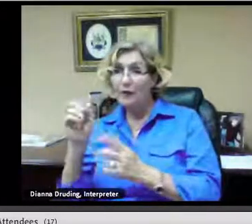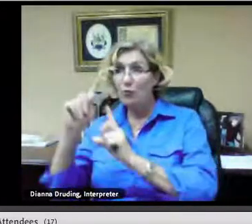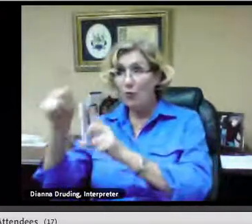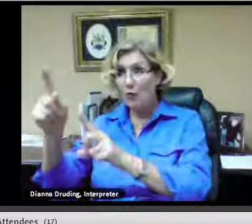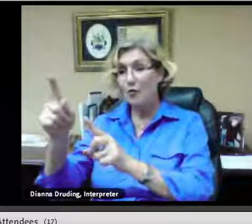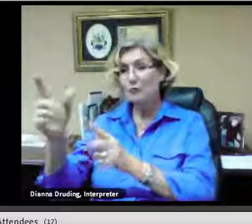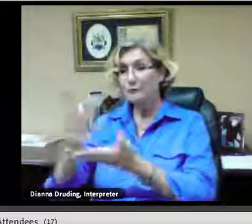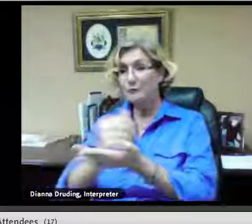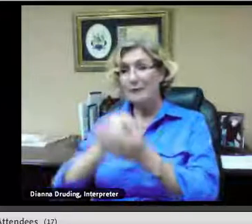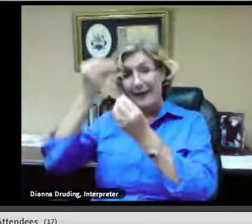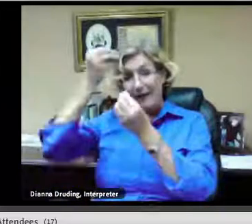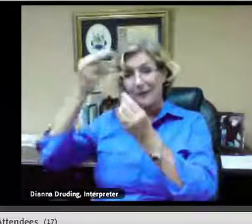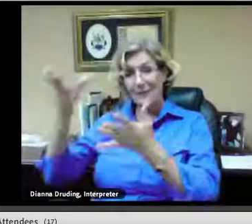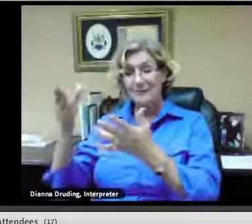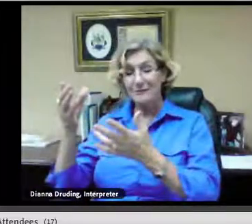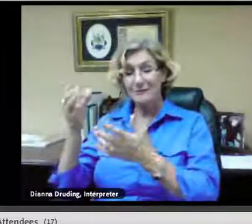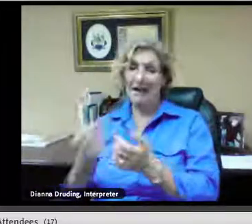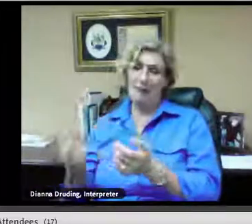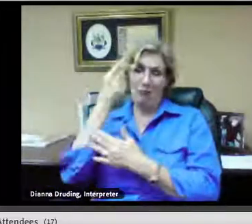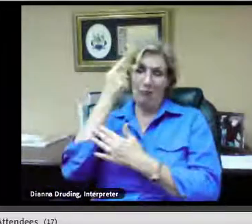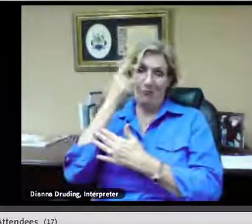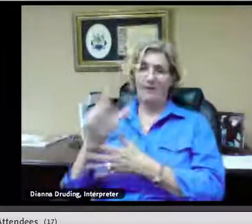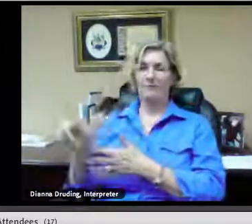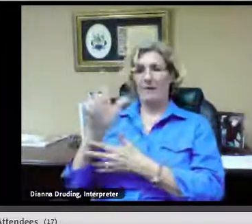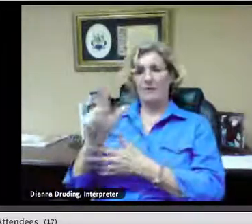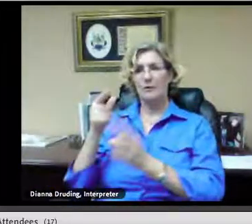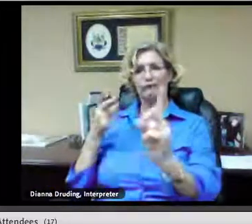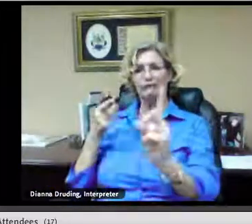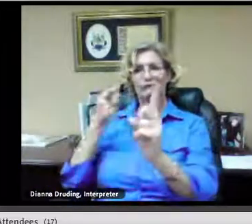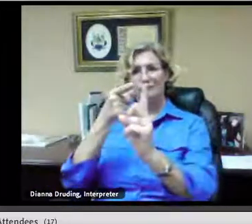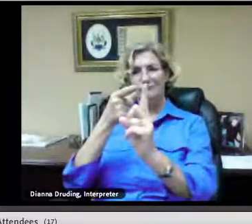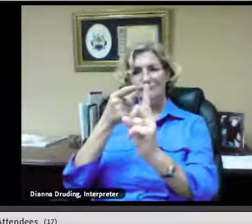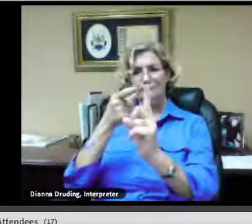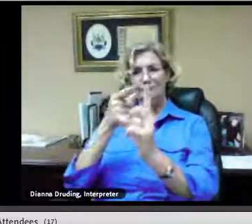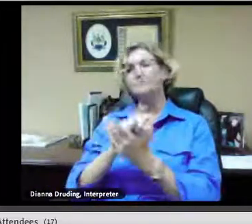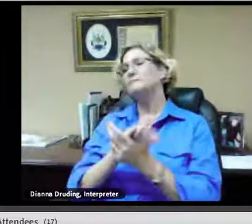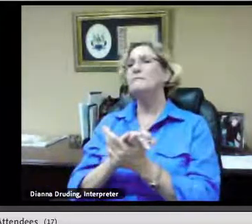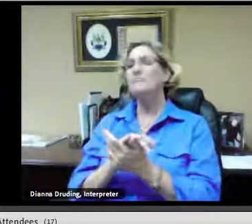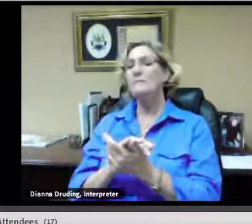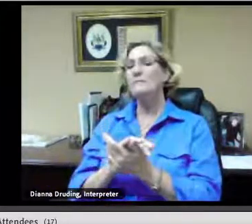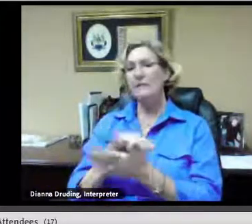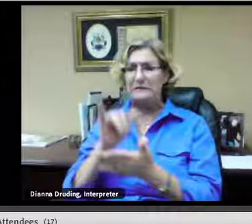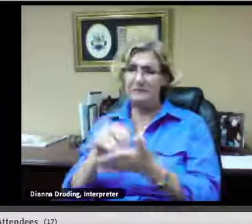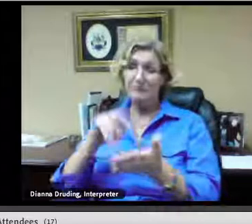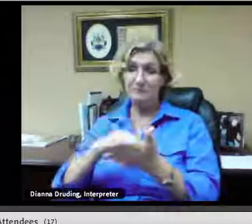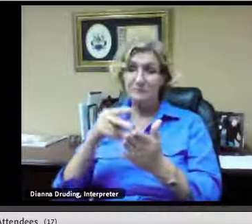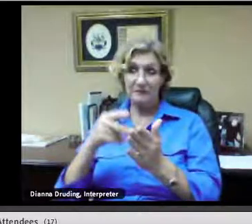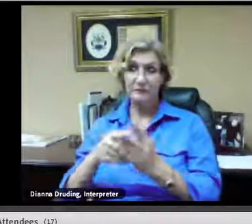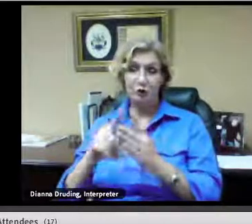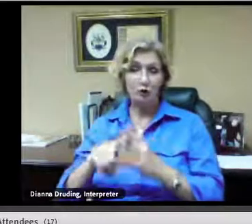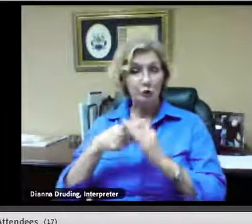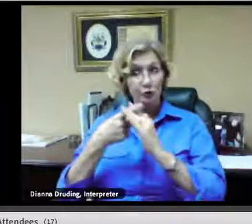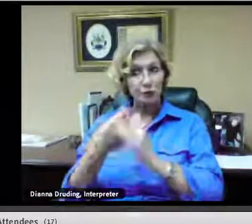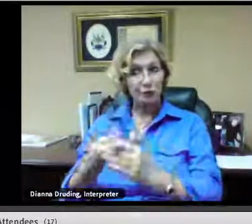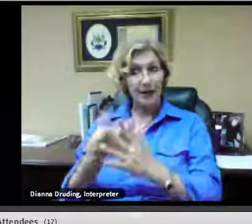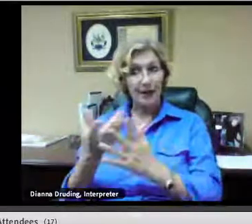So, again, just some definitions to kind of start and we're going to go very briefly through some of these other areas.